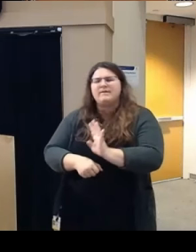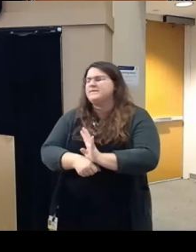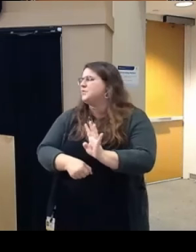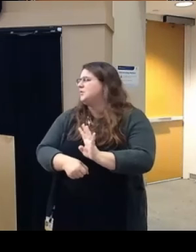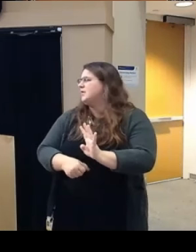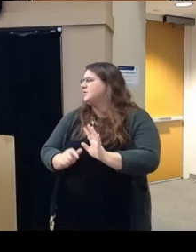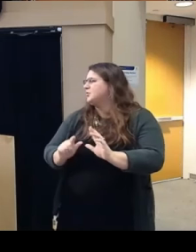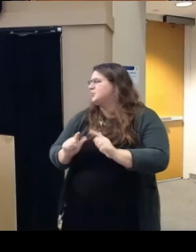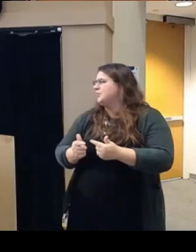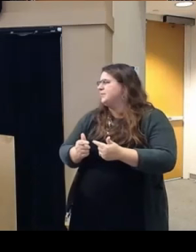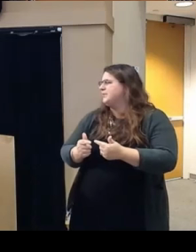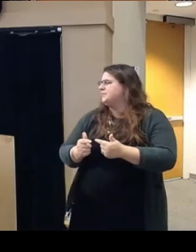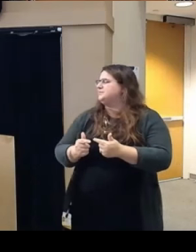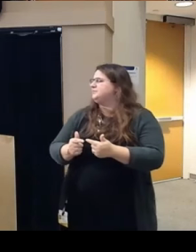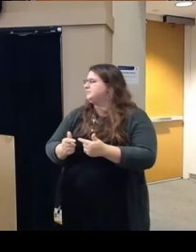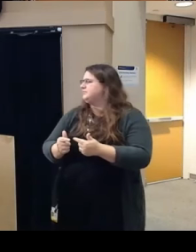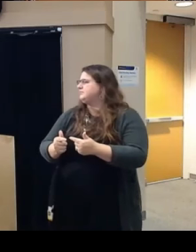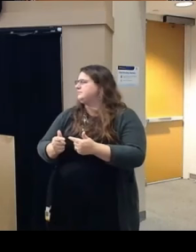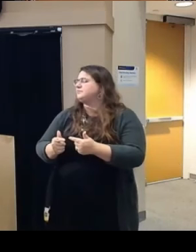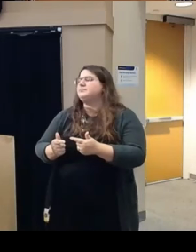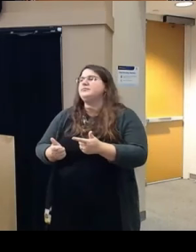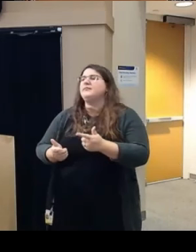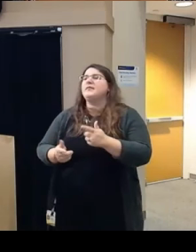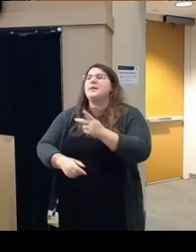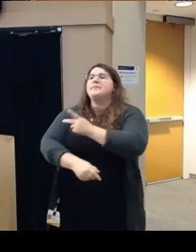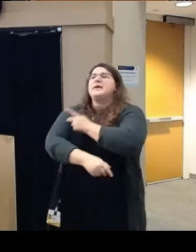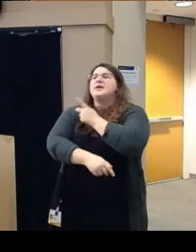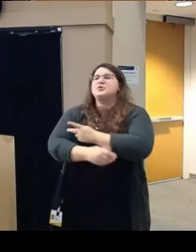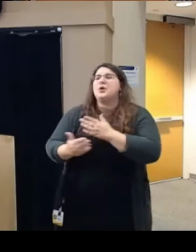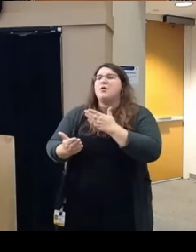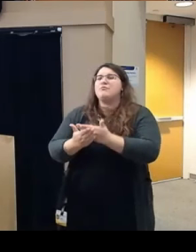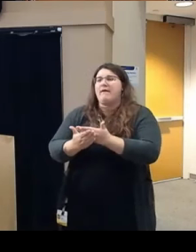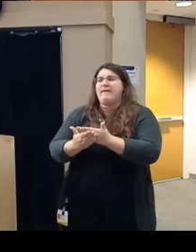documentation after the patients have arrived is to click on this document group button in the top